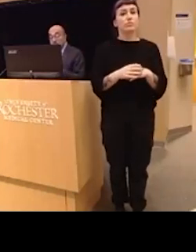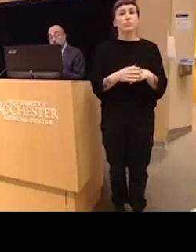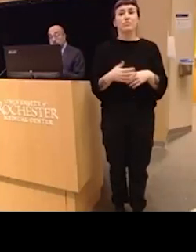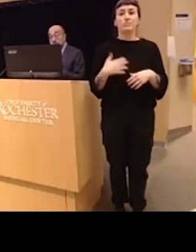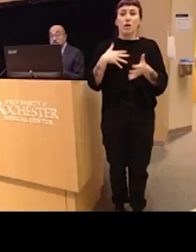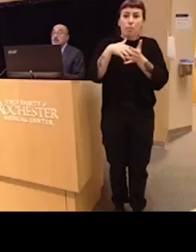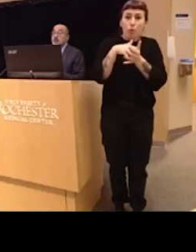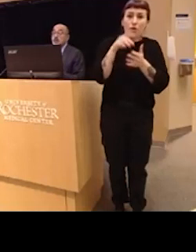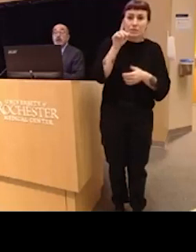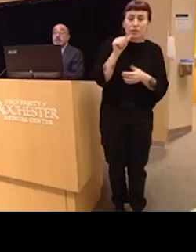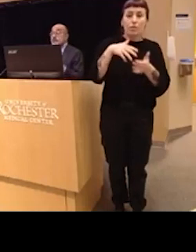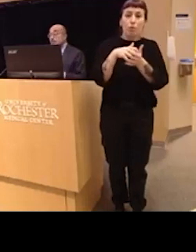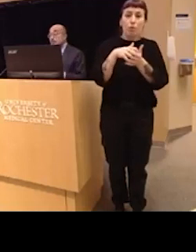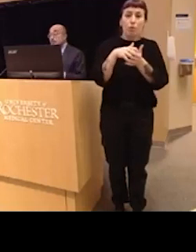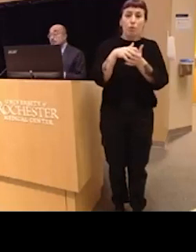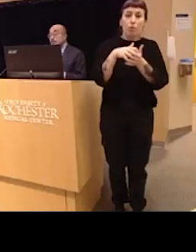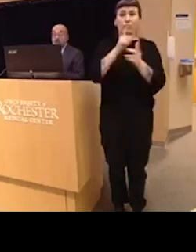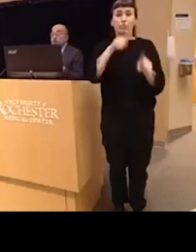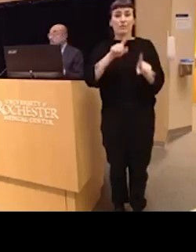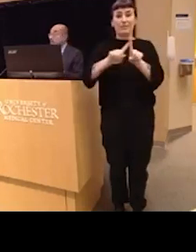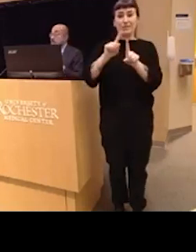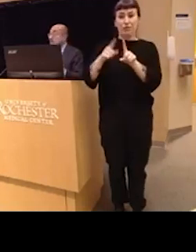treatment response to all kinds of different treatments for pain you know injections and